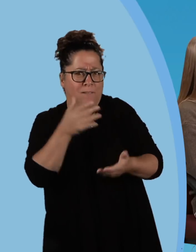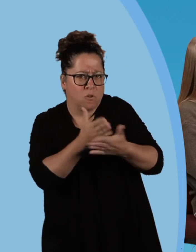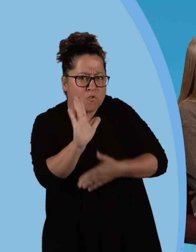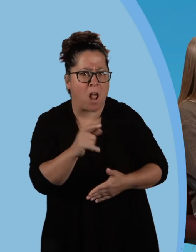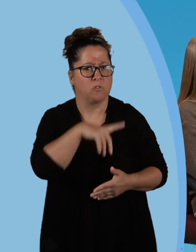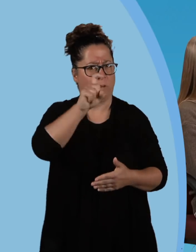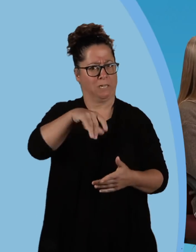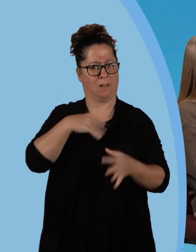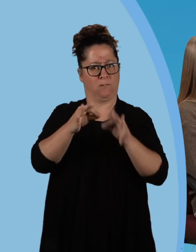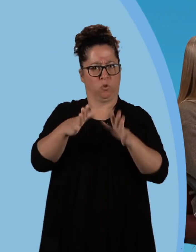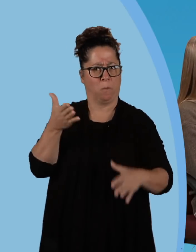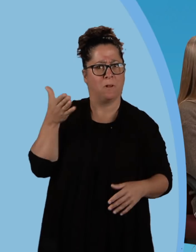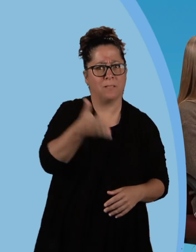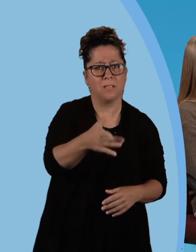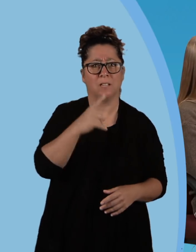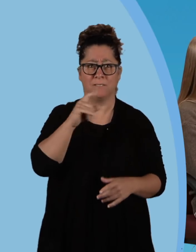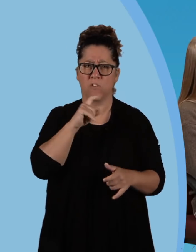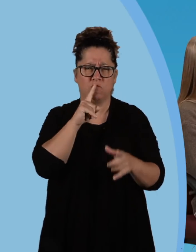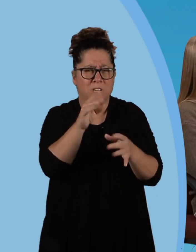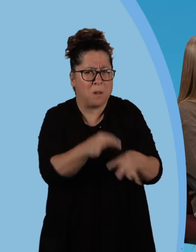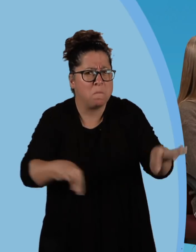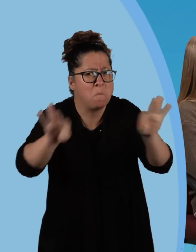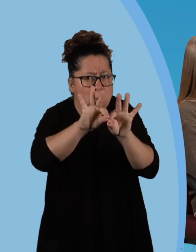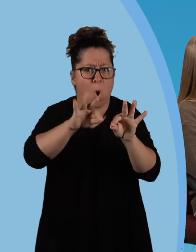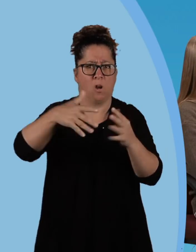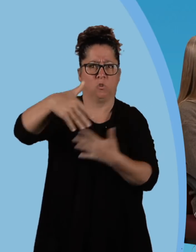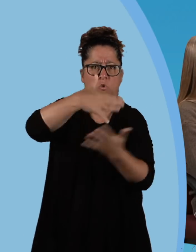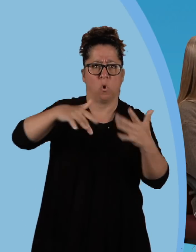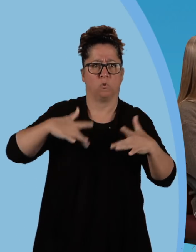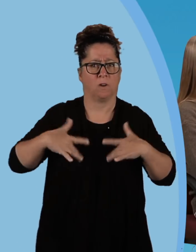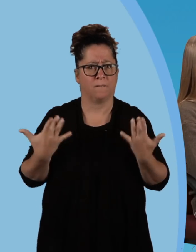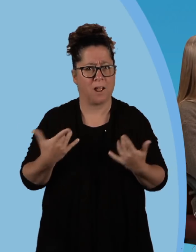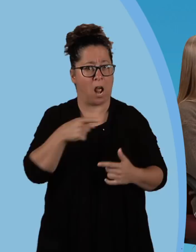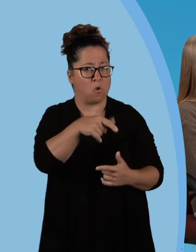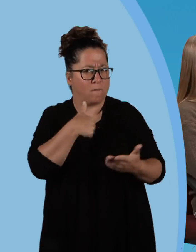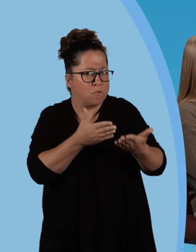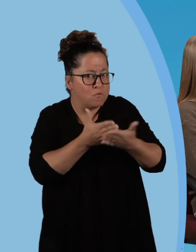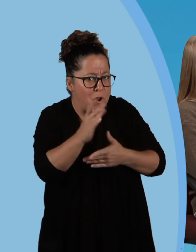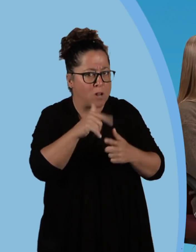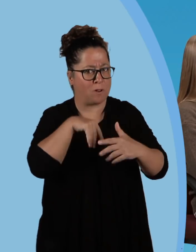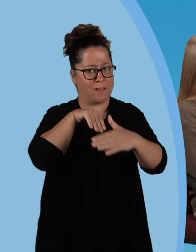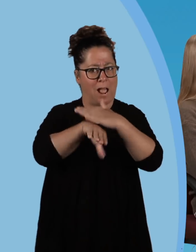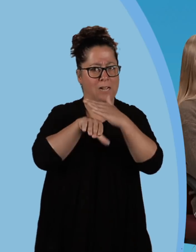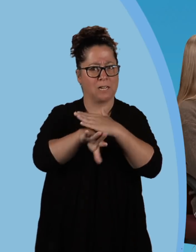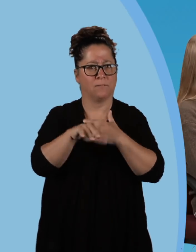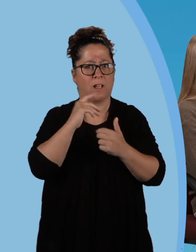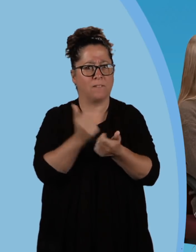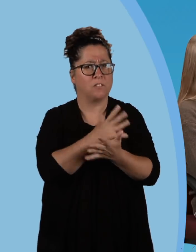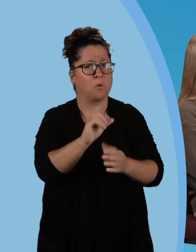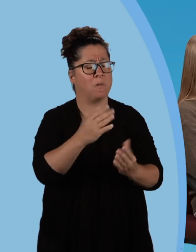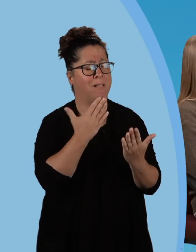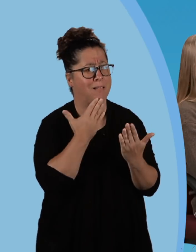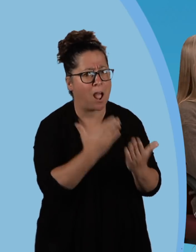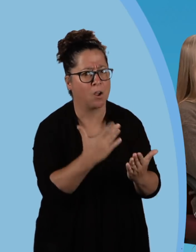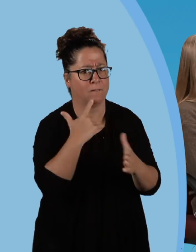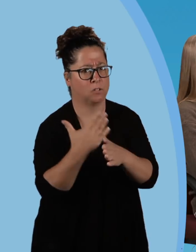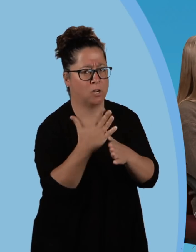and a need to have an interpreter there. That was an important social event, and you had a right to have access to every bit of it,